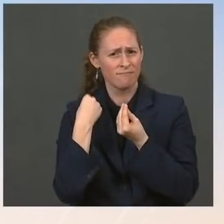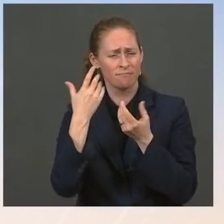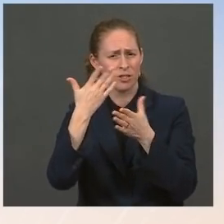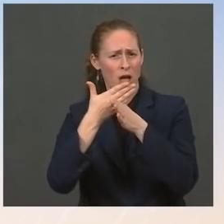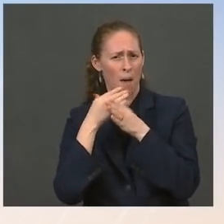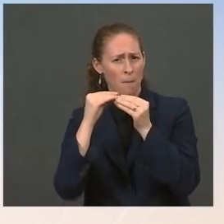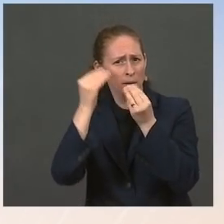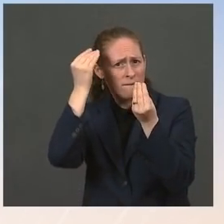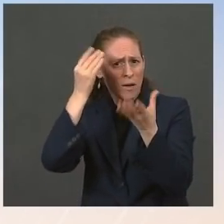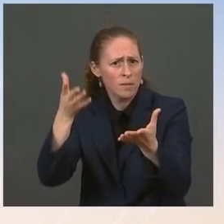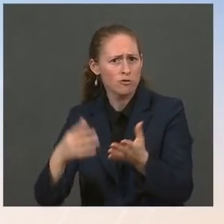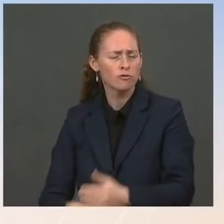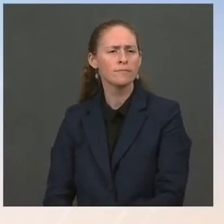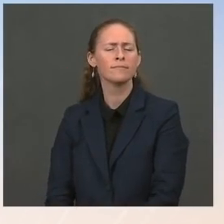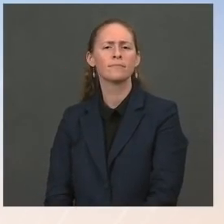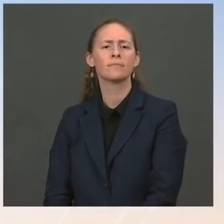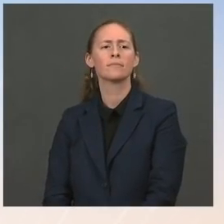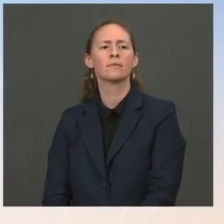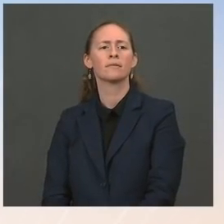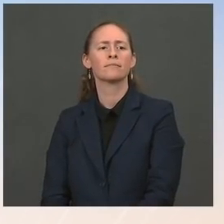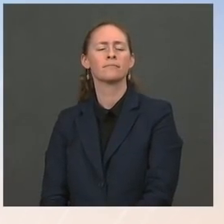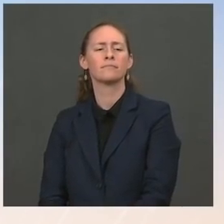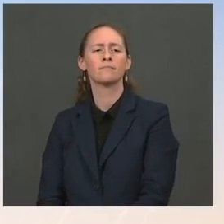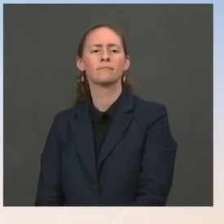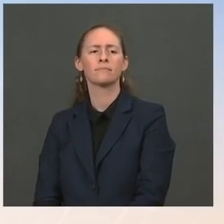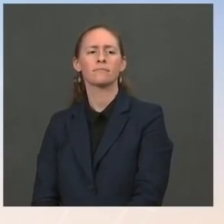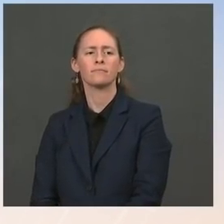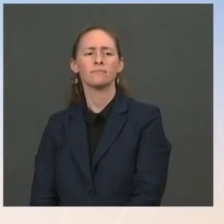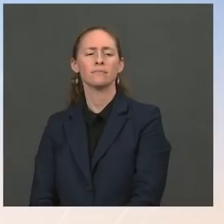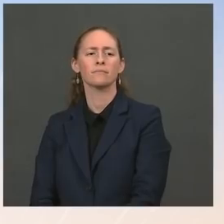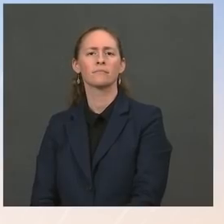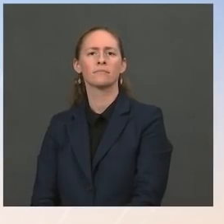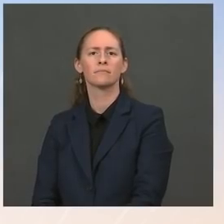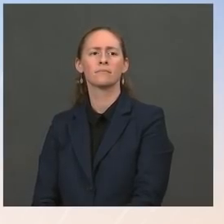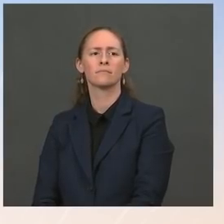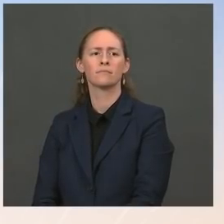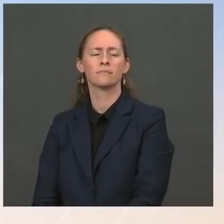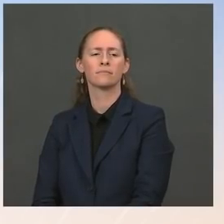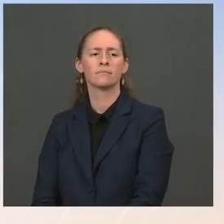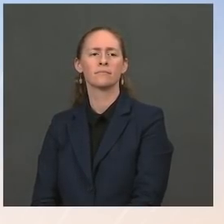I would say that we know that unless Congress acts